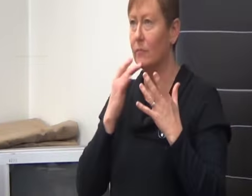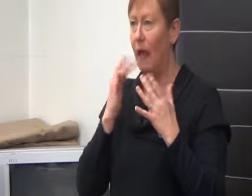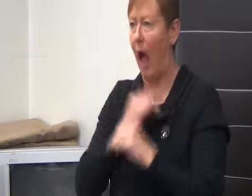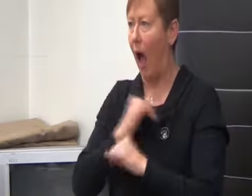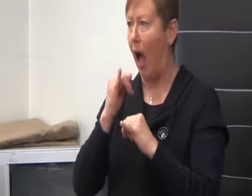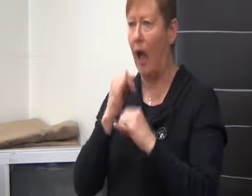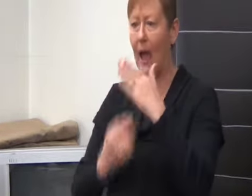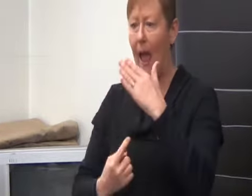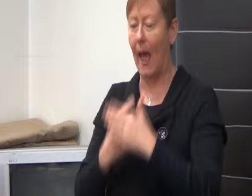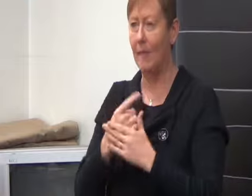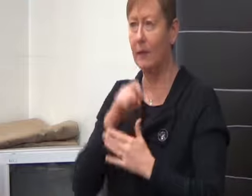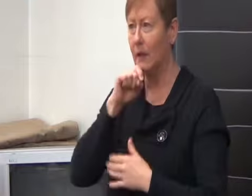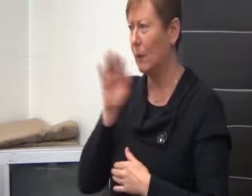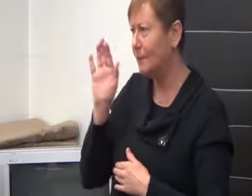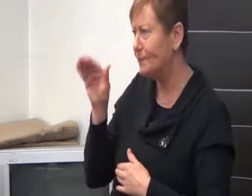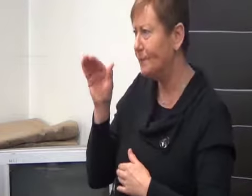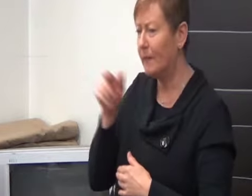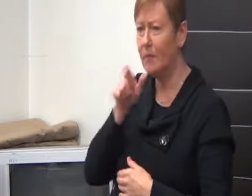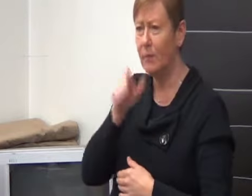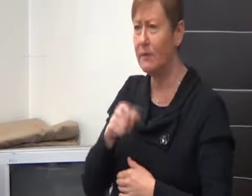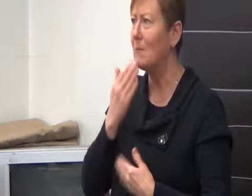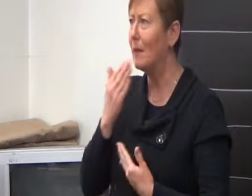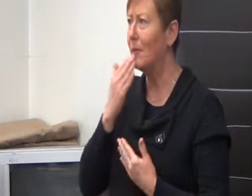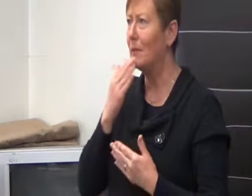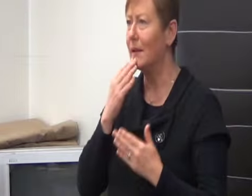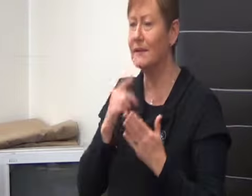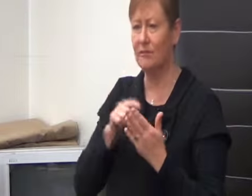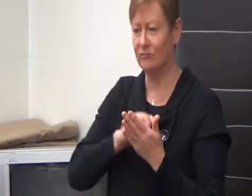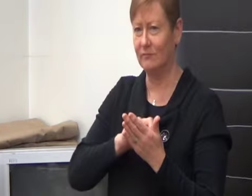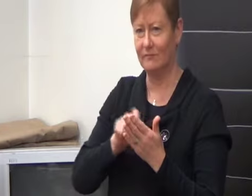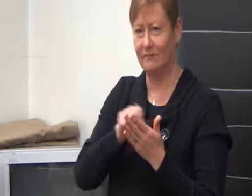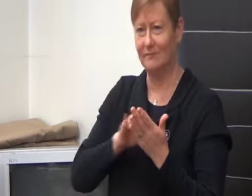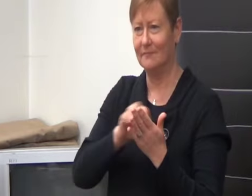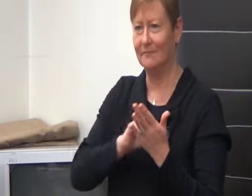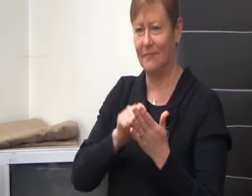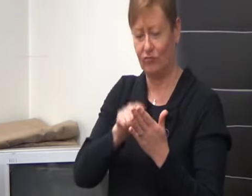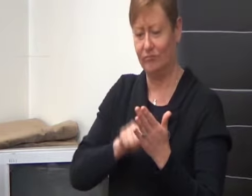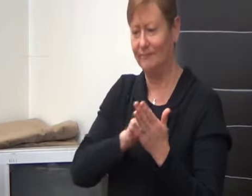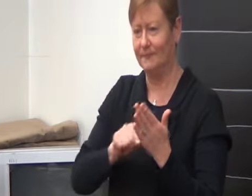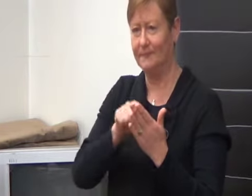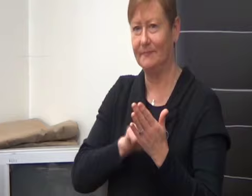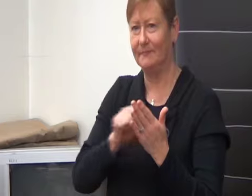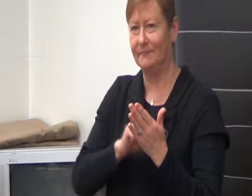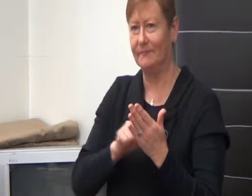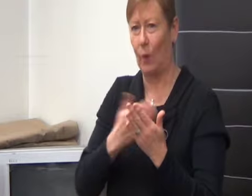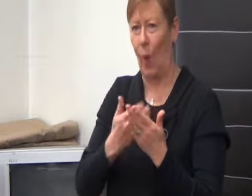ask some stranger on the train to finger spell what's going on to them into the palm of their hand.